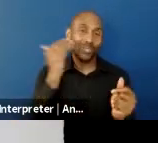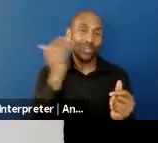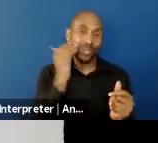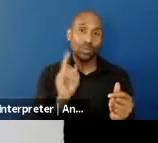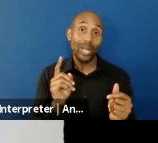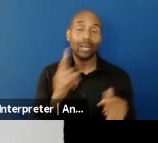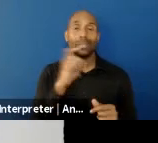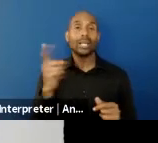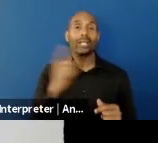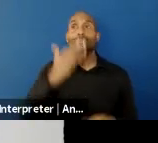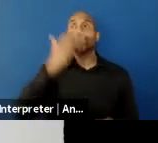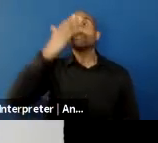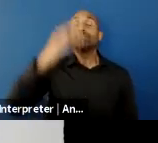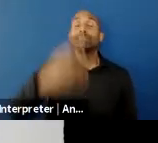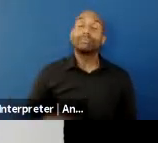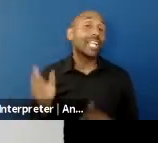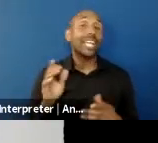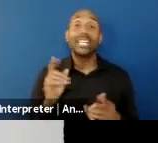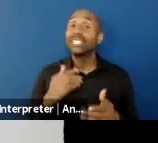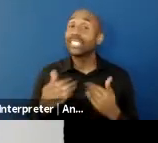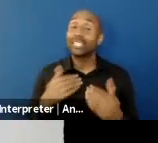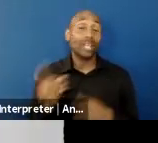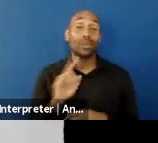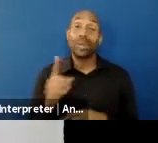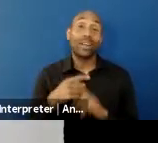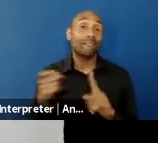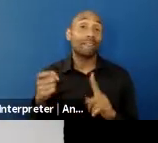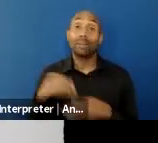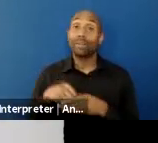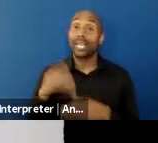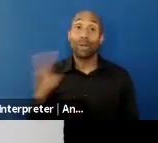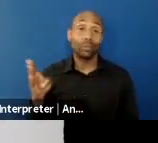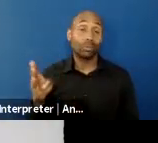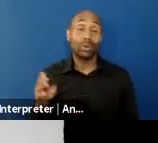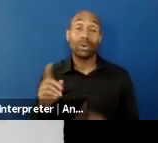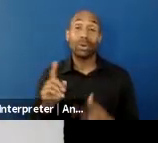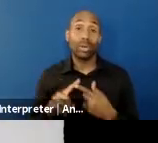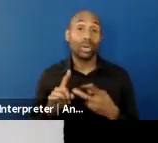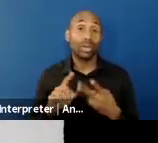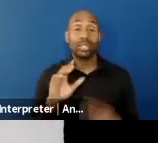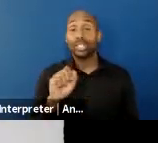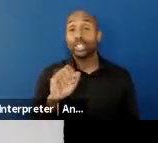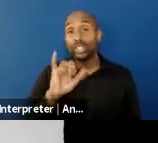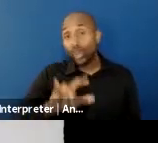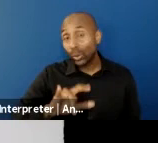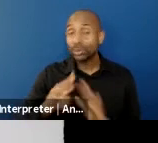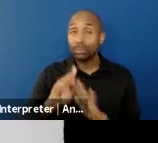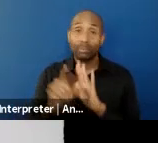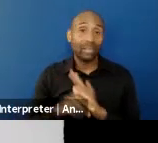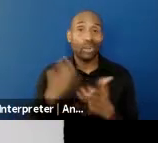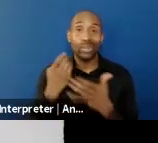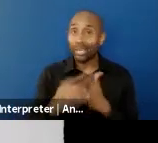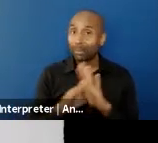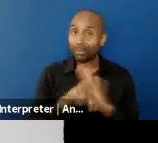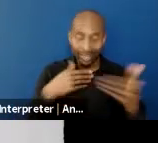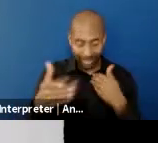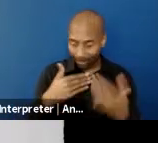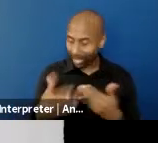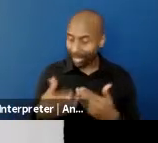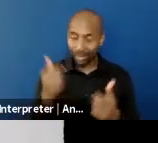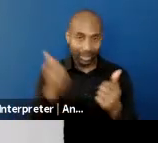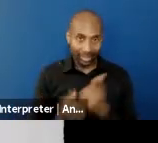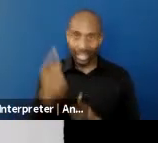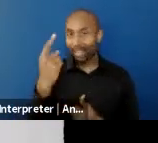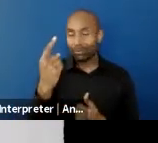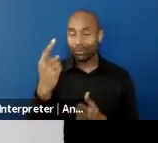No matter where you were from in Baltimore, what your economics was, everyone would meet